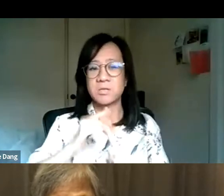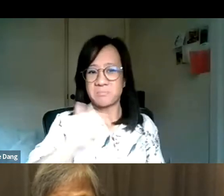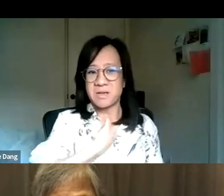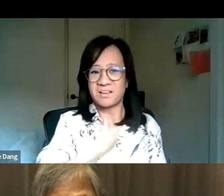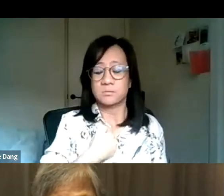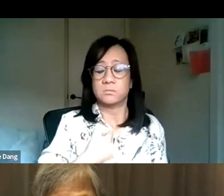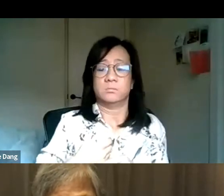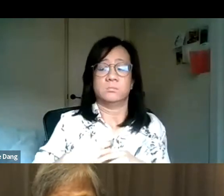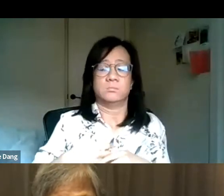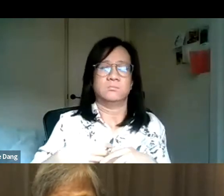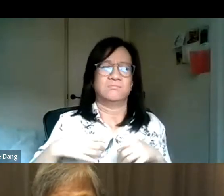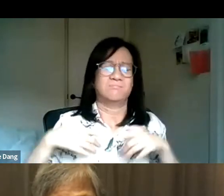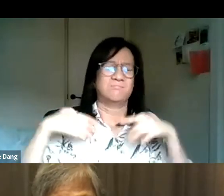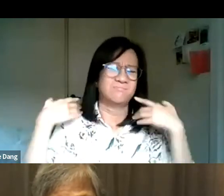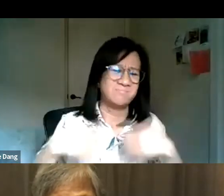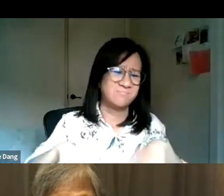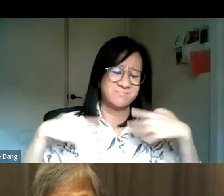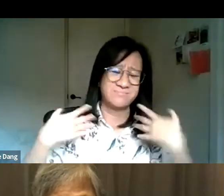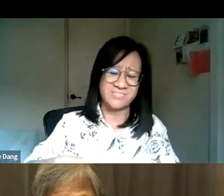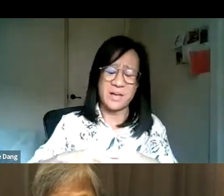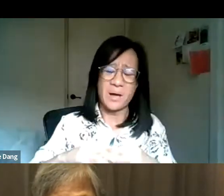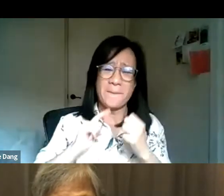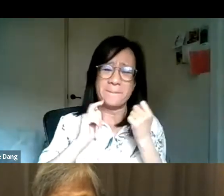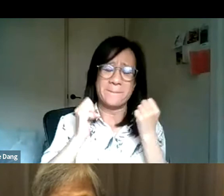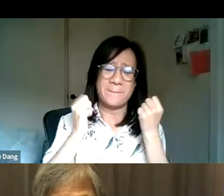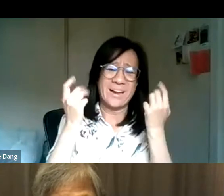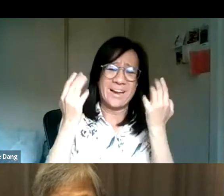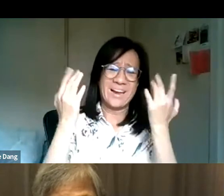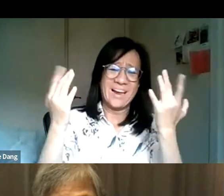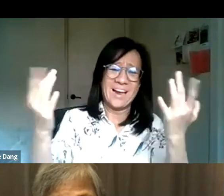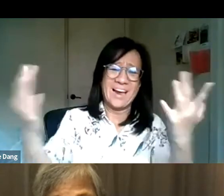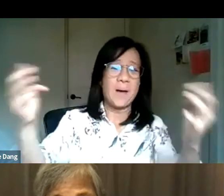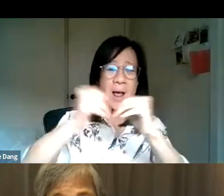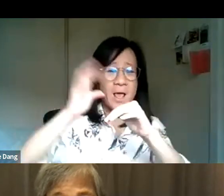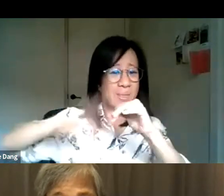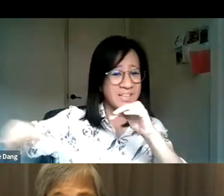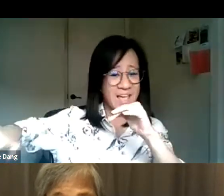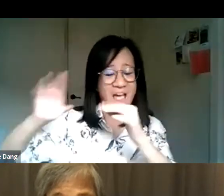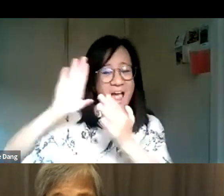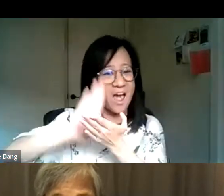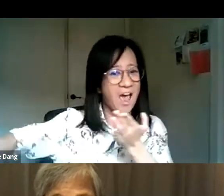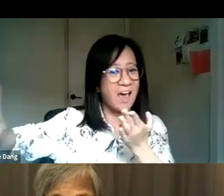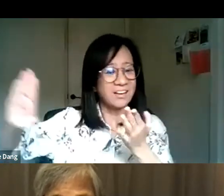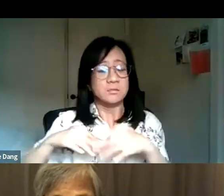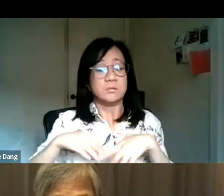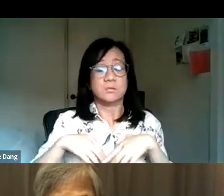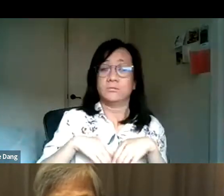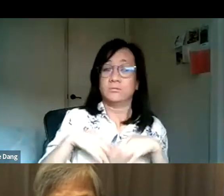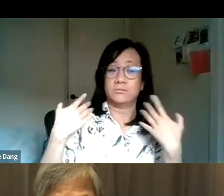a specific Asian identity, so going to Japan and Singapore gave me so much more than I